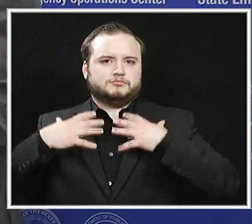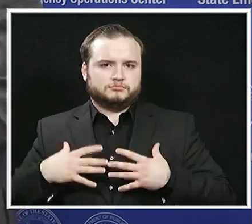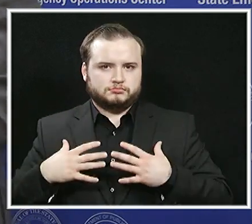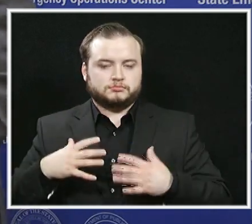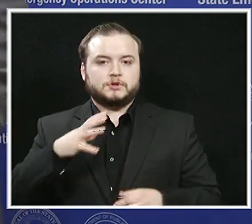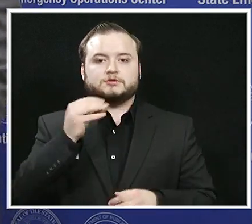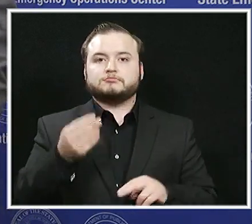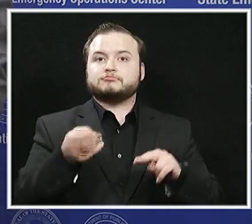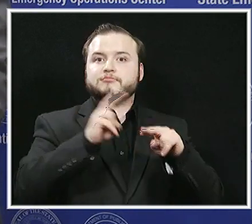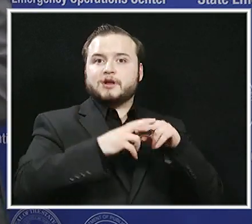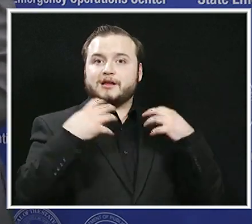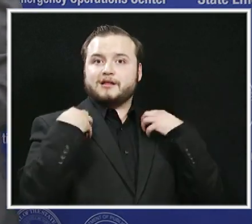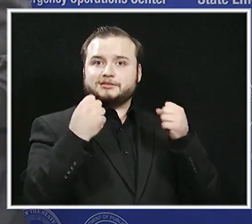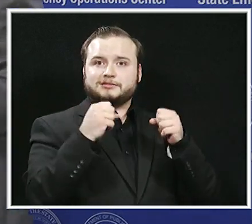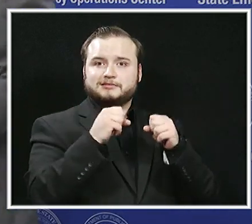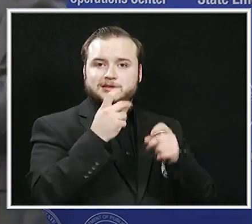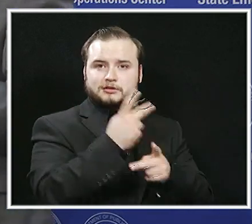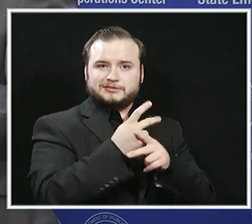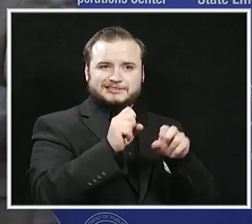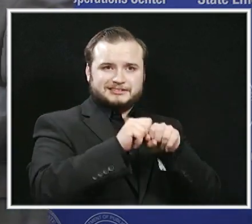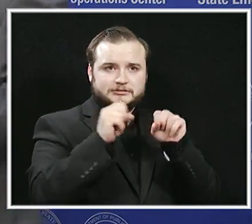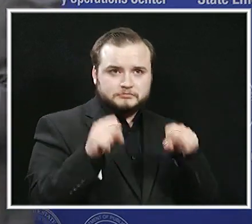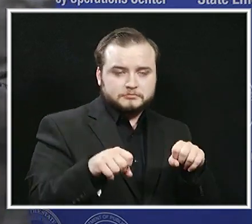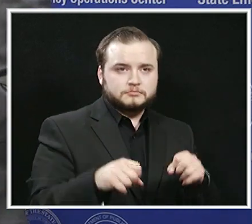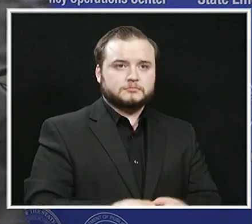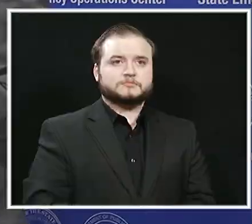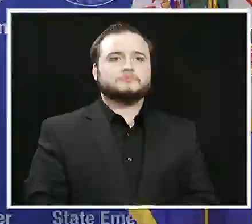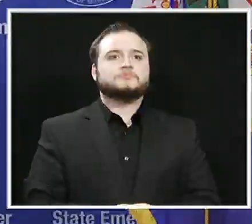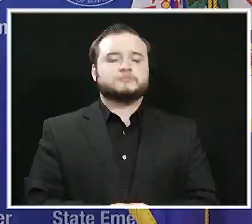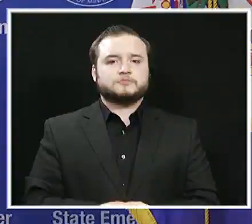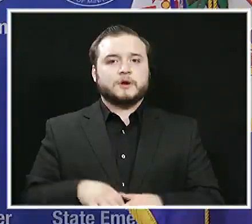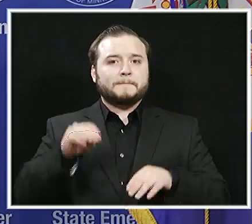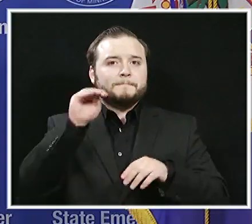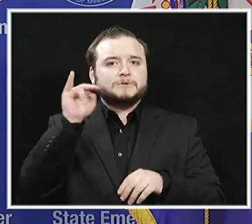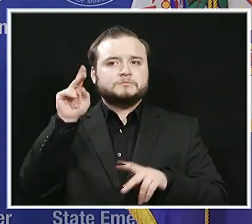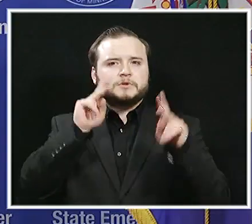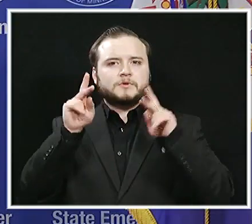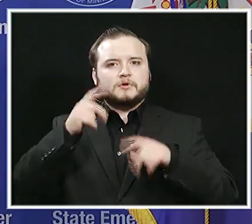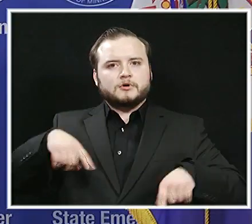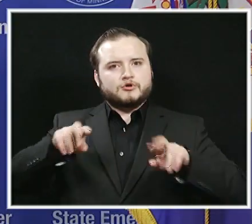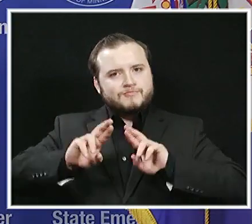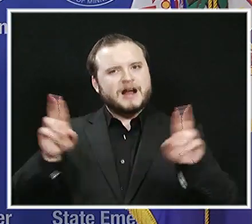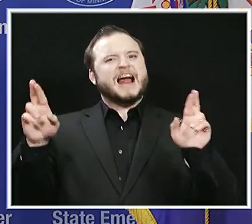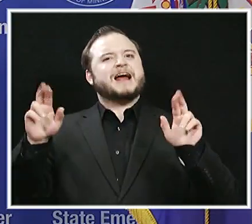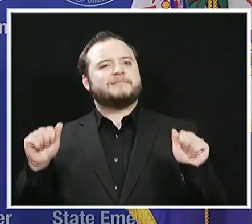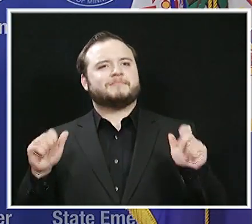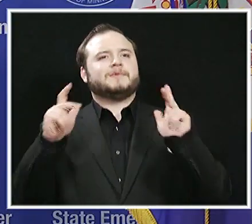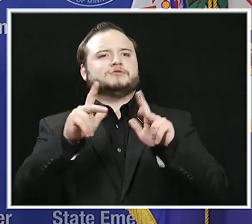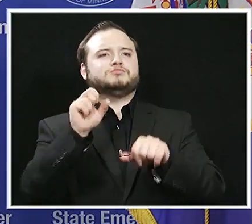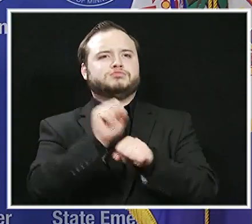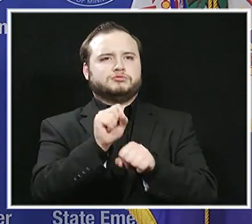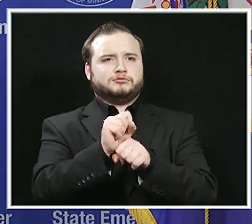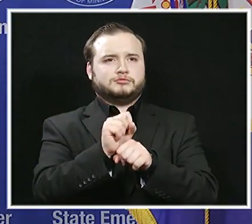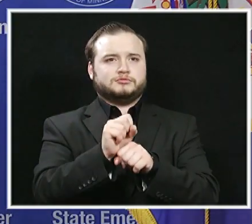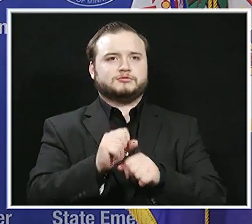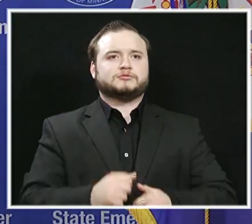We still have that, ensure the health care system can do everything they need, strategically get more Minnesotans back to work. You're going to